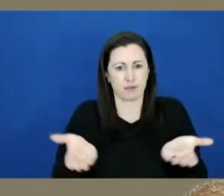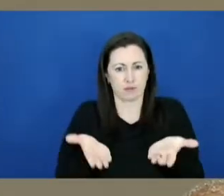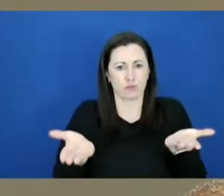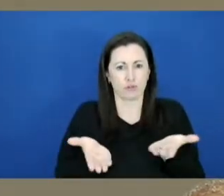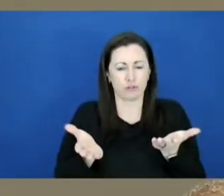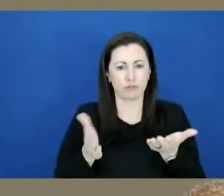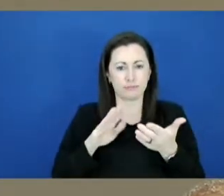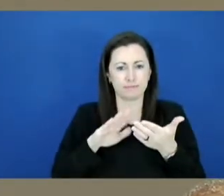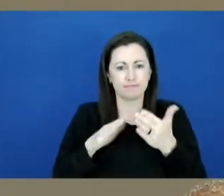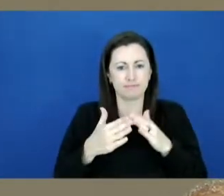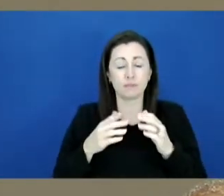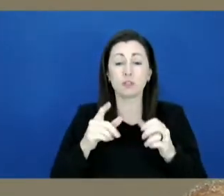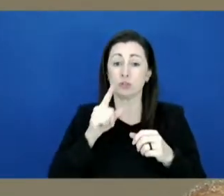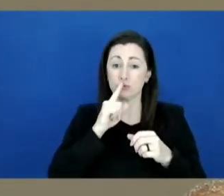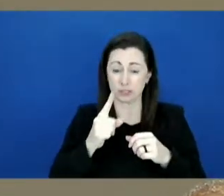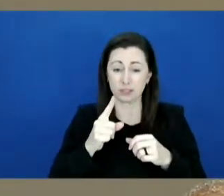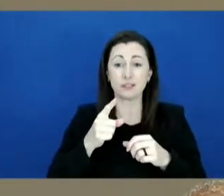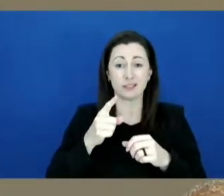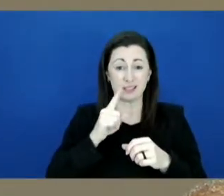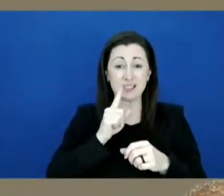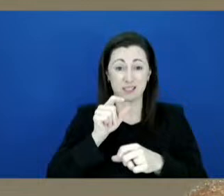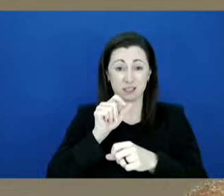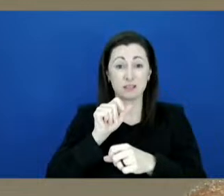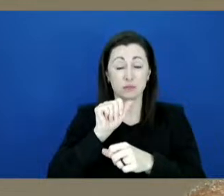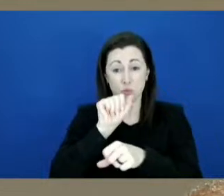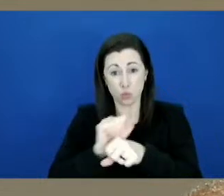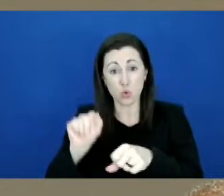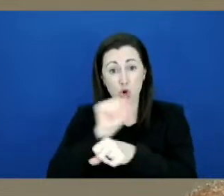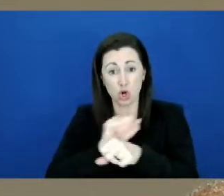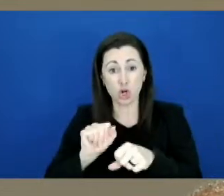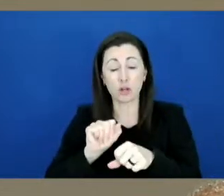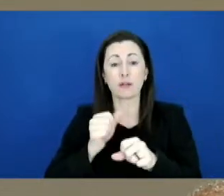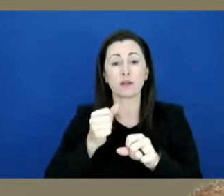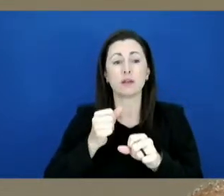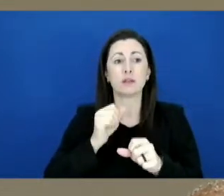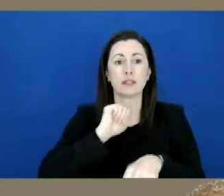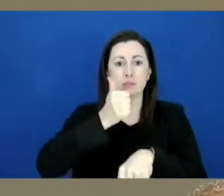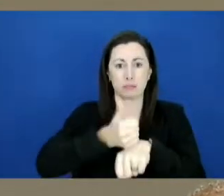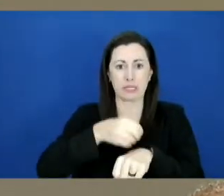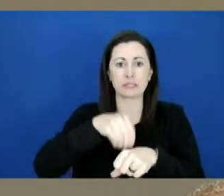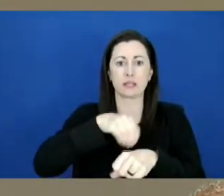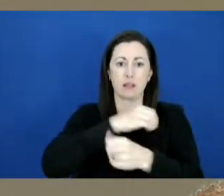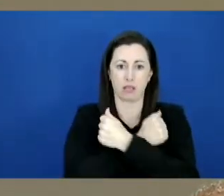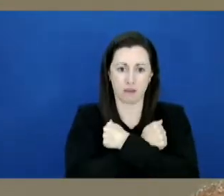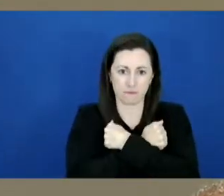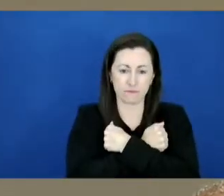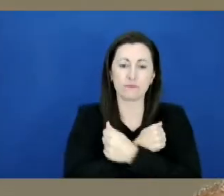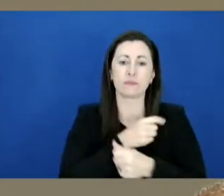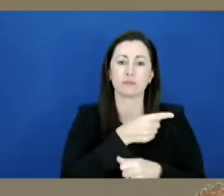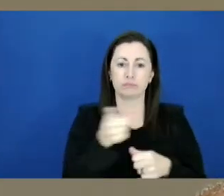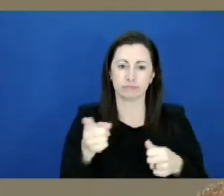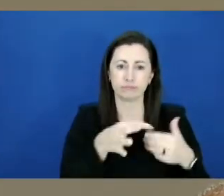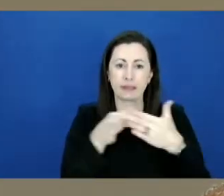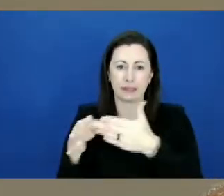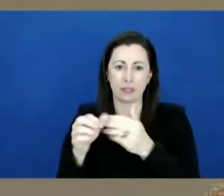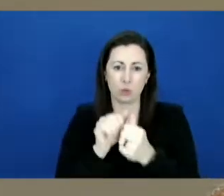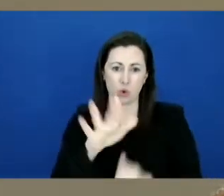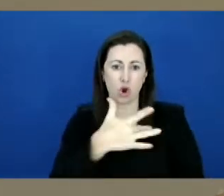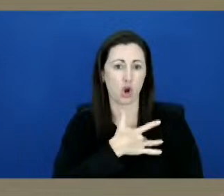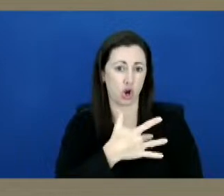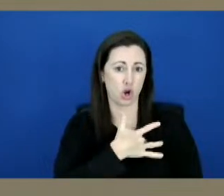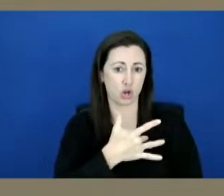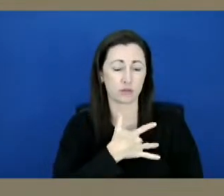FOOTPRINT OF WHERE WE ARE.